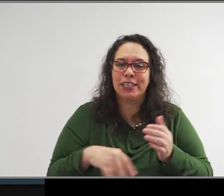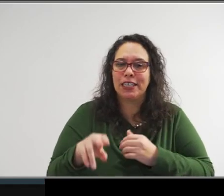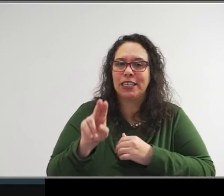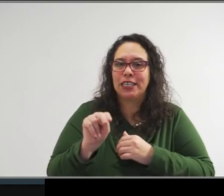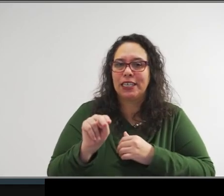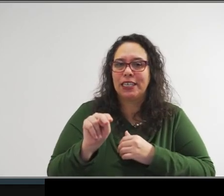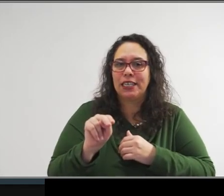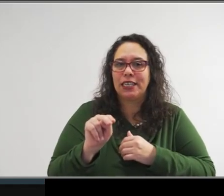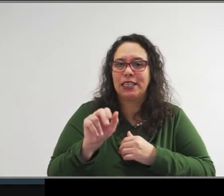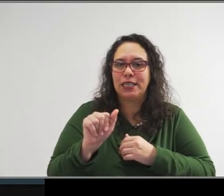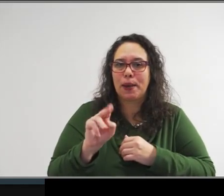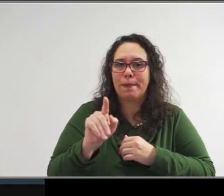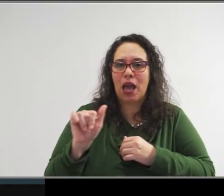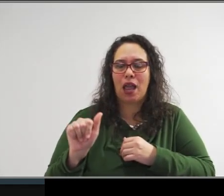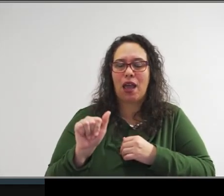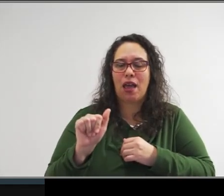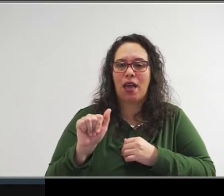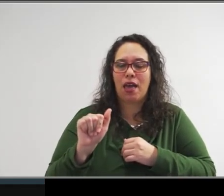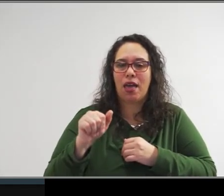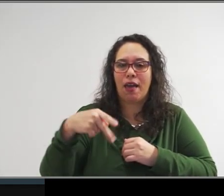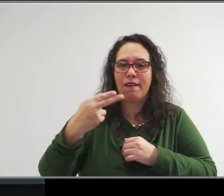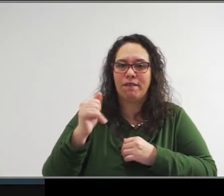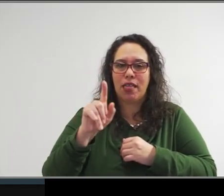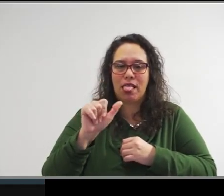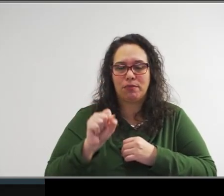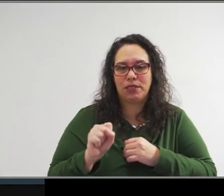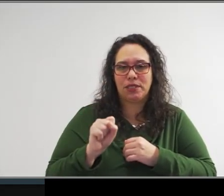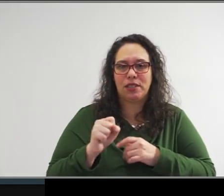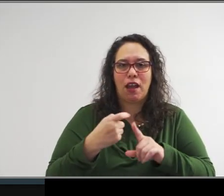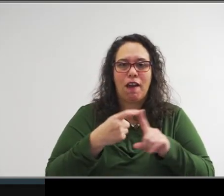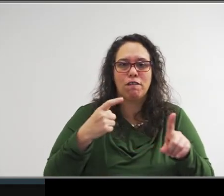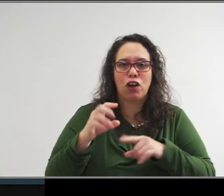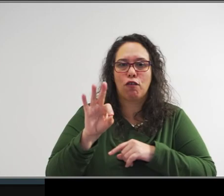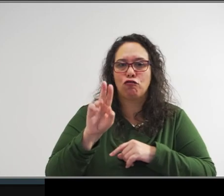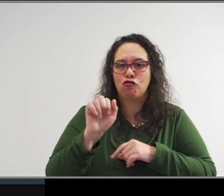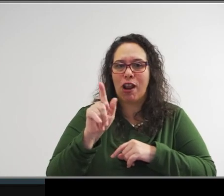who is a student at Franklin Middle School. You might have read about Nehemiah